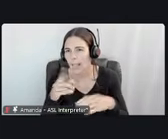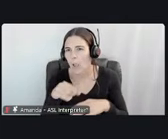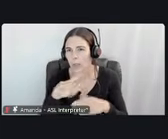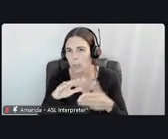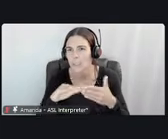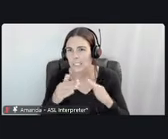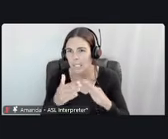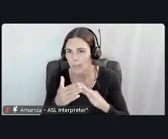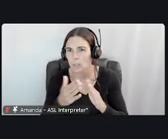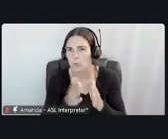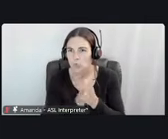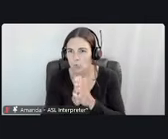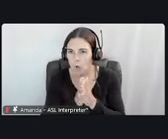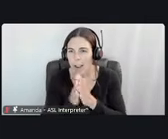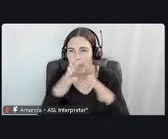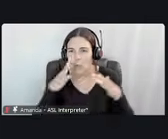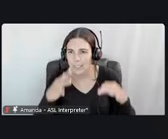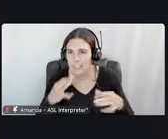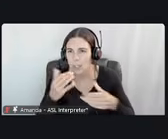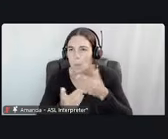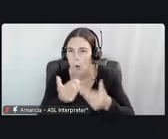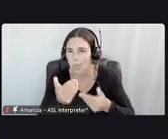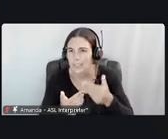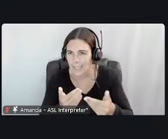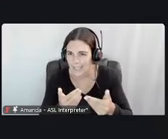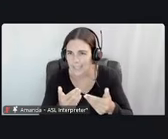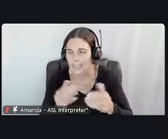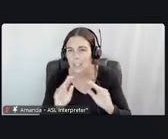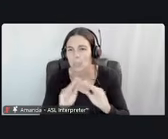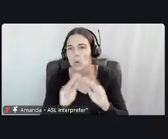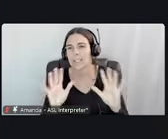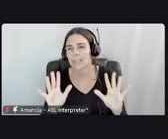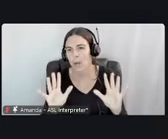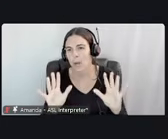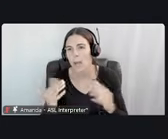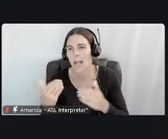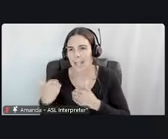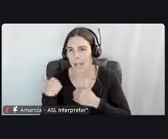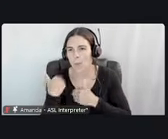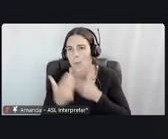drive those decisions process. a transparent and accountable process. I liked what Cindy